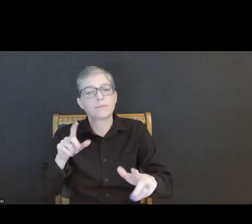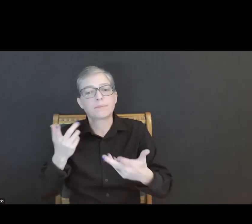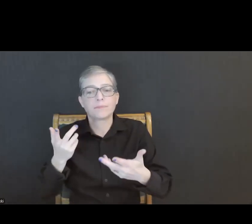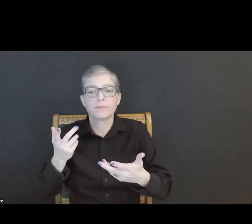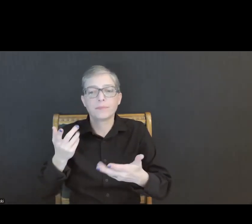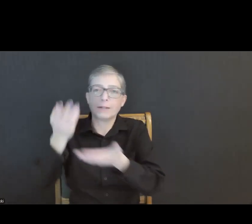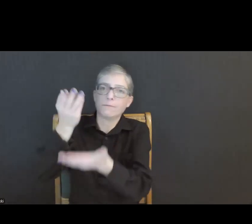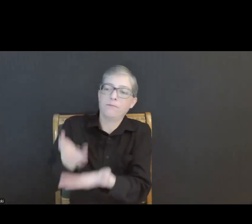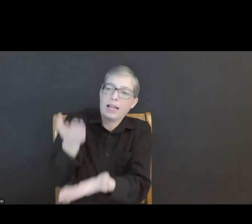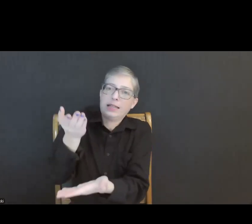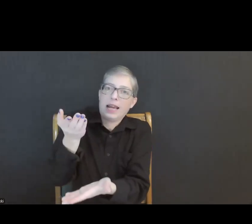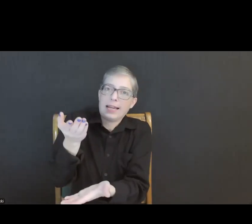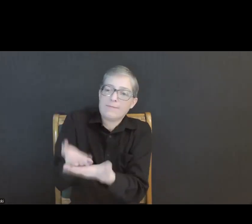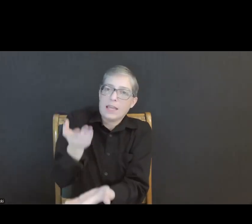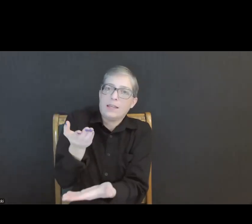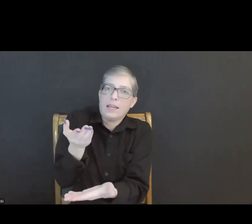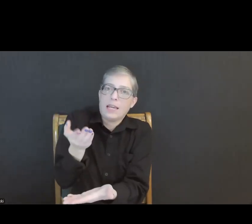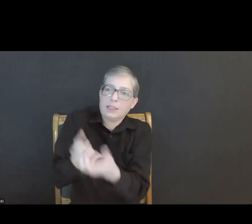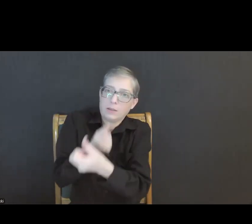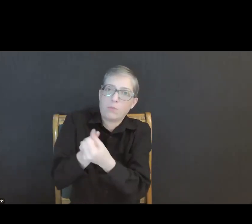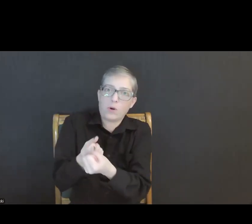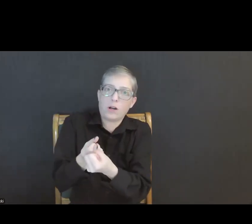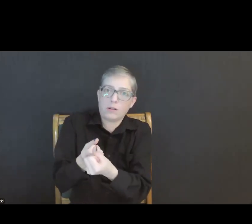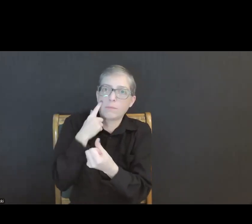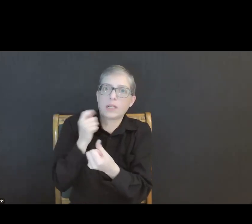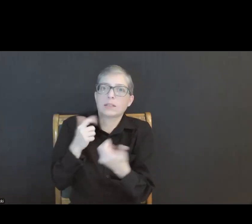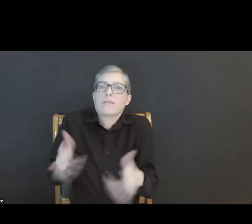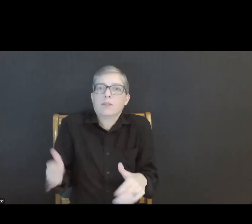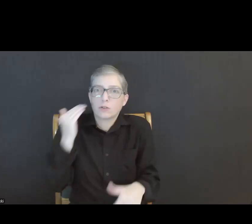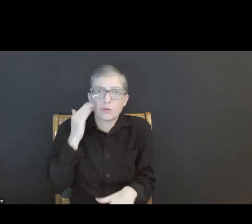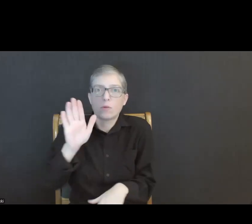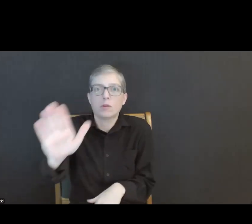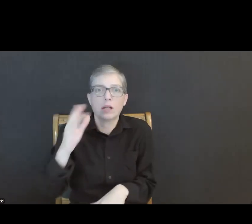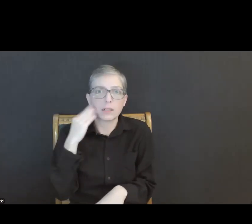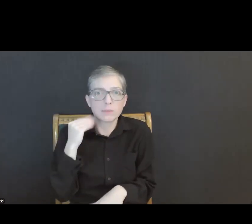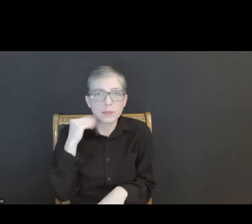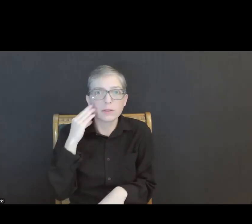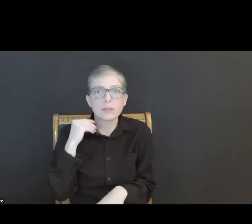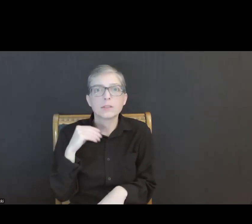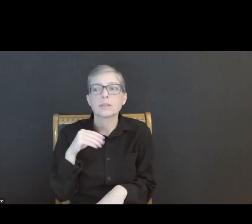in a position of knowing truly what they've been through through their lens how it's impacted them